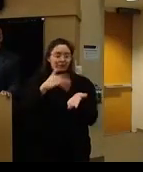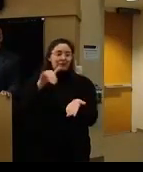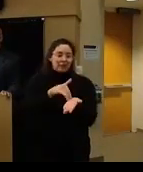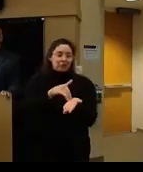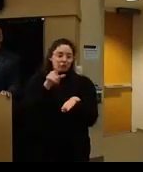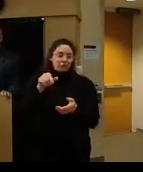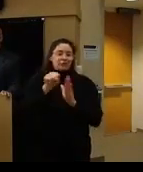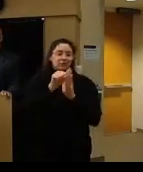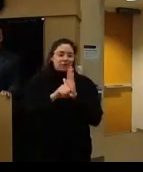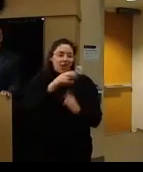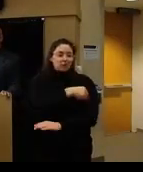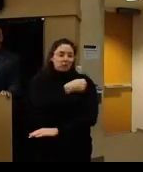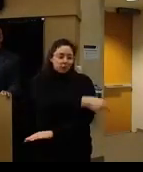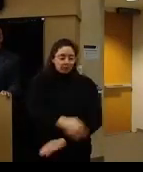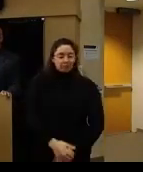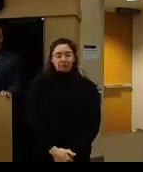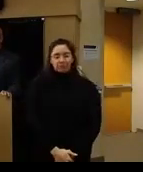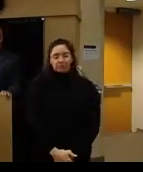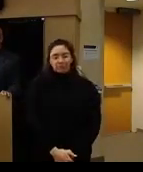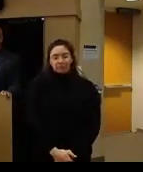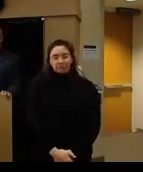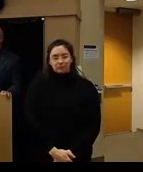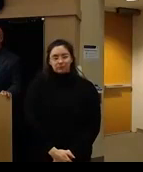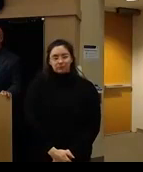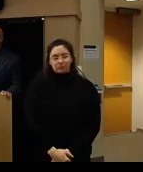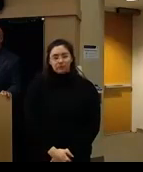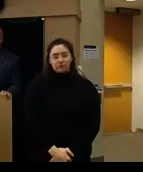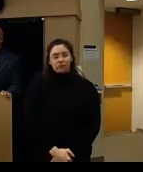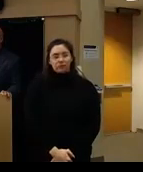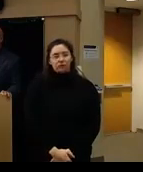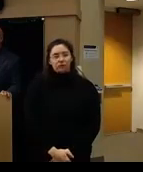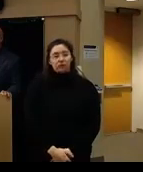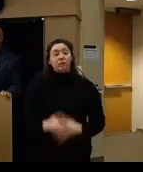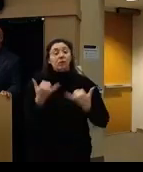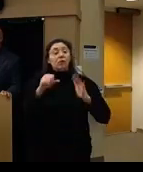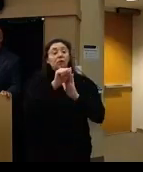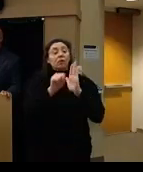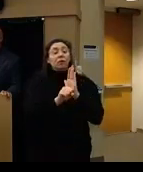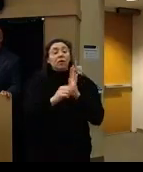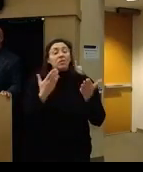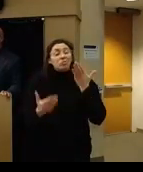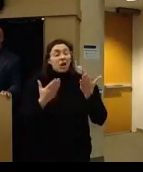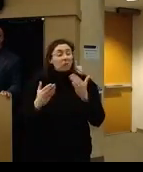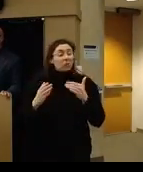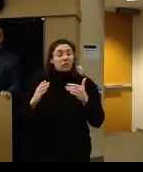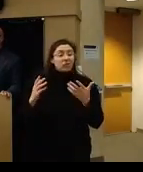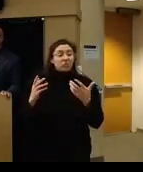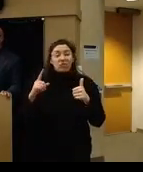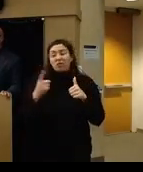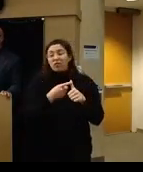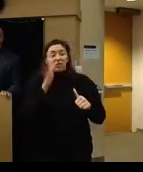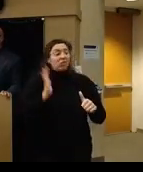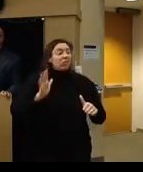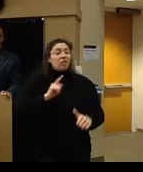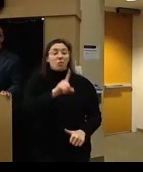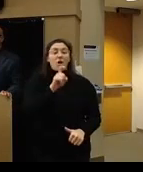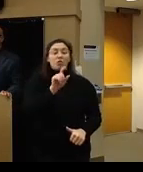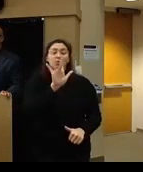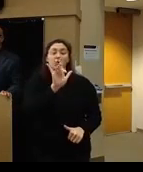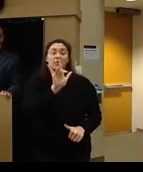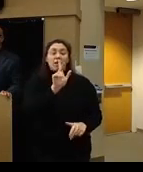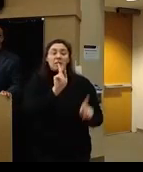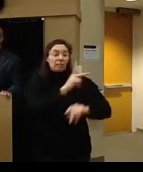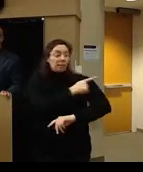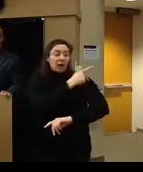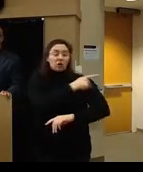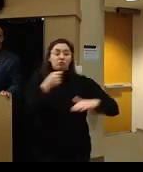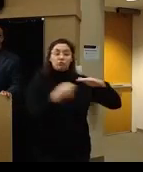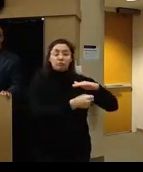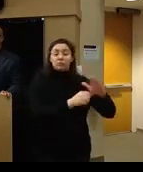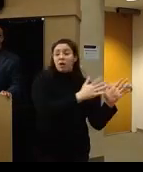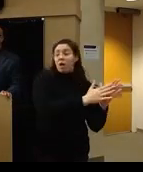State state probably when it first opened had about 125 patients then between 1901